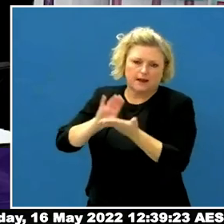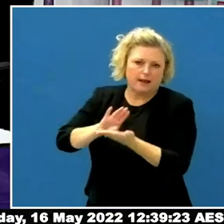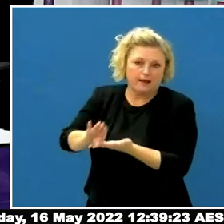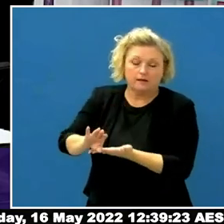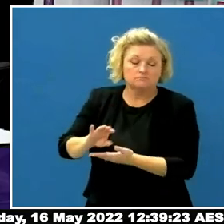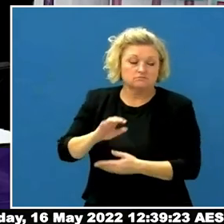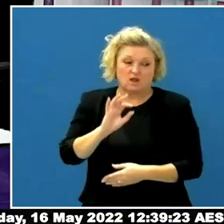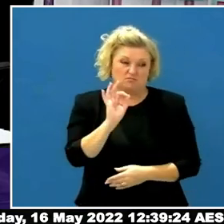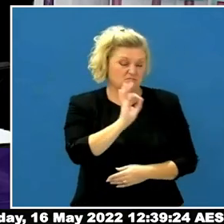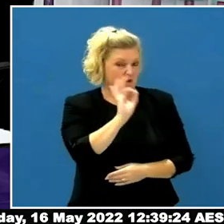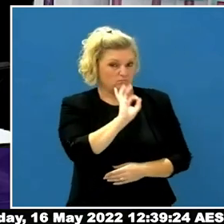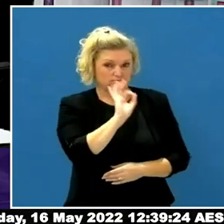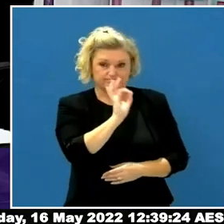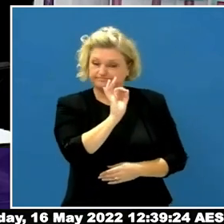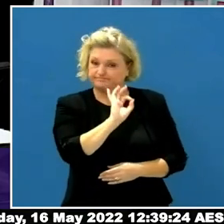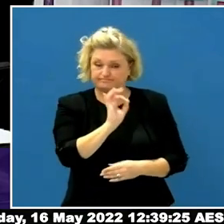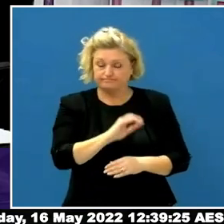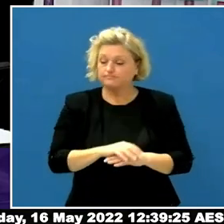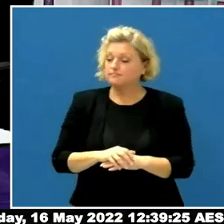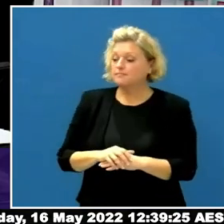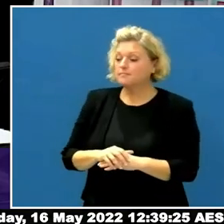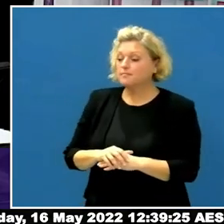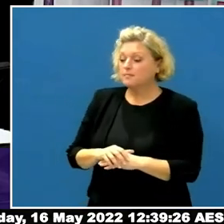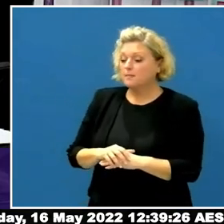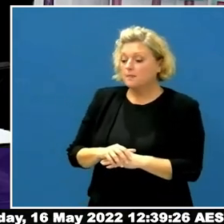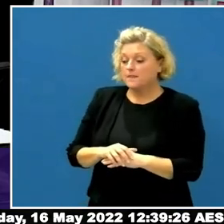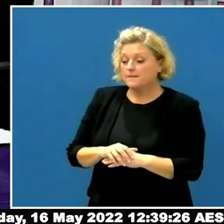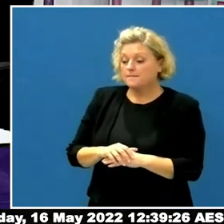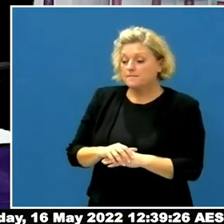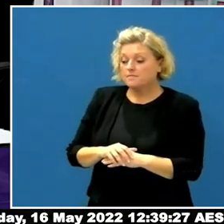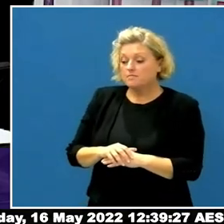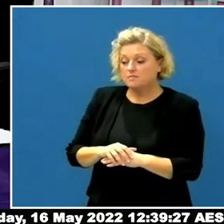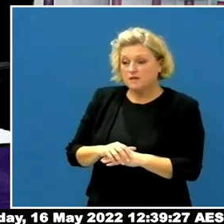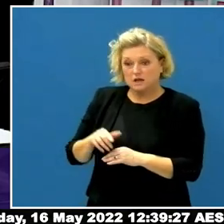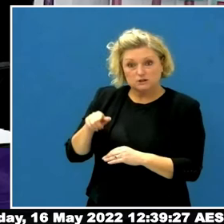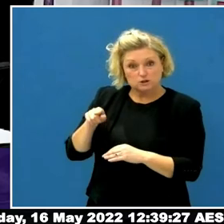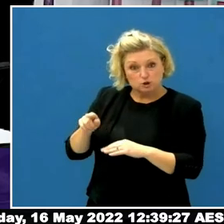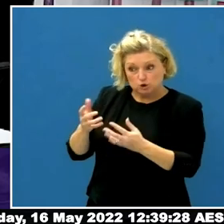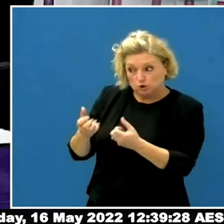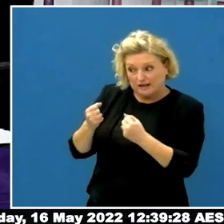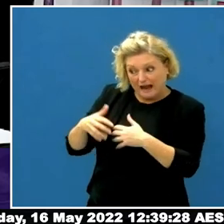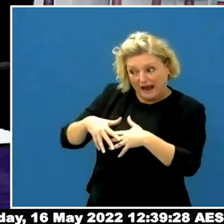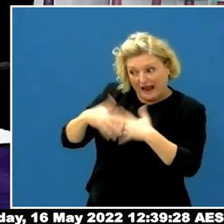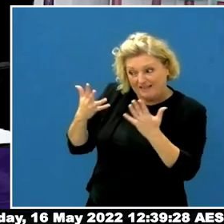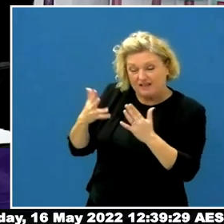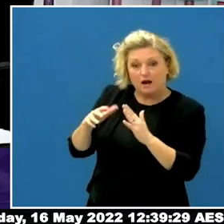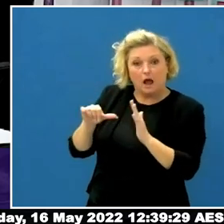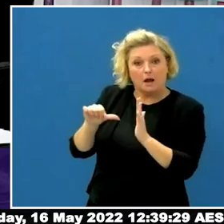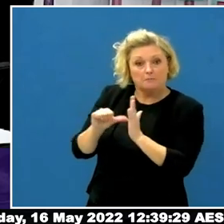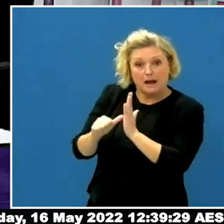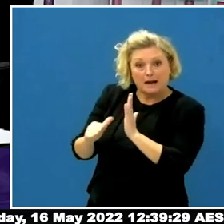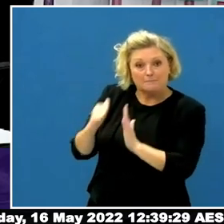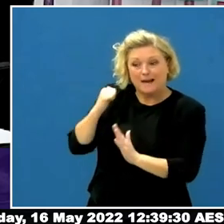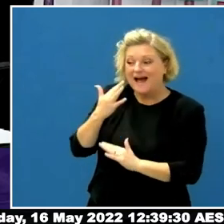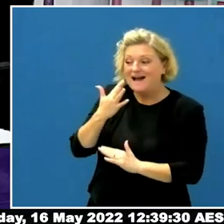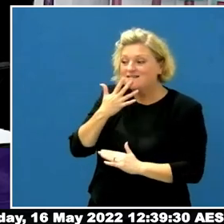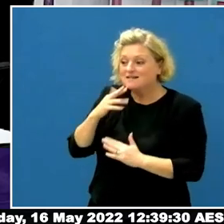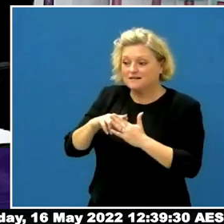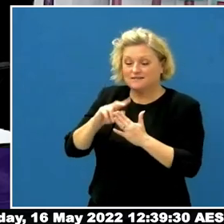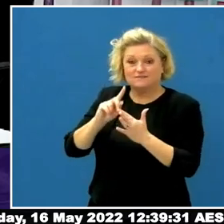No. No. CHAIR: Have you ever received anything that would amount to a refund of the fees that were paid? SALLY: No. During this period? SALLY: No.